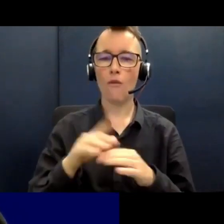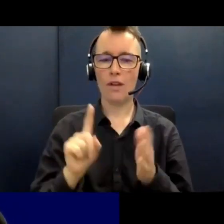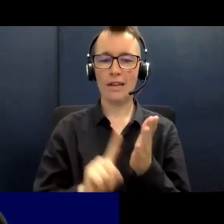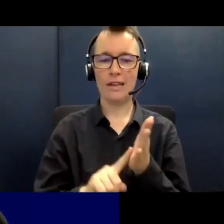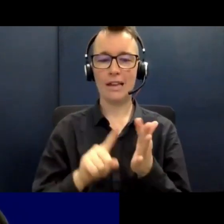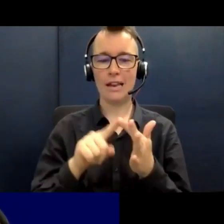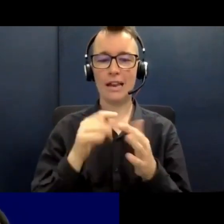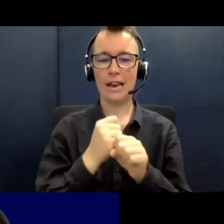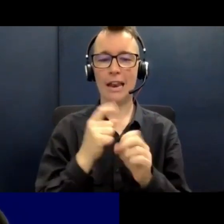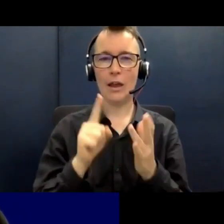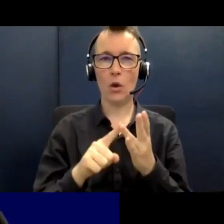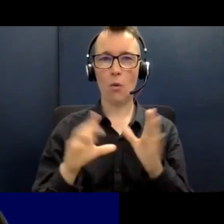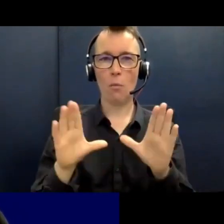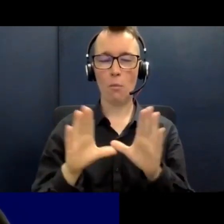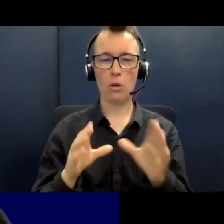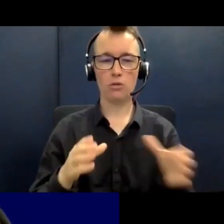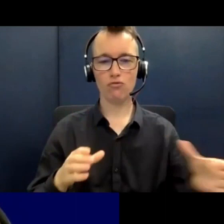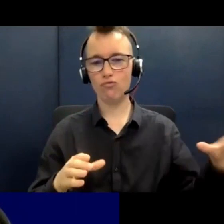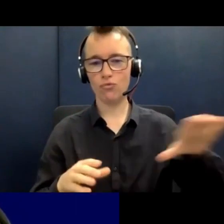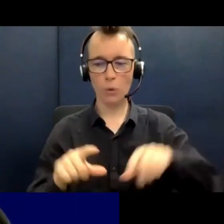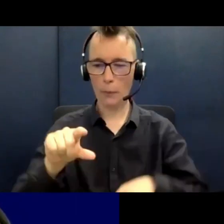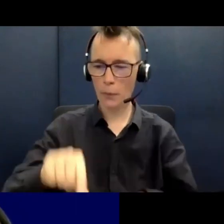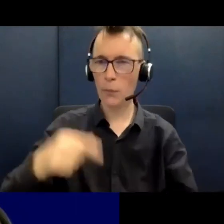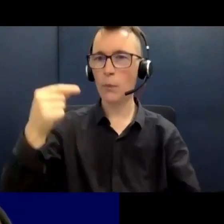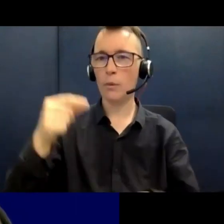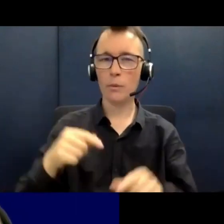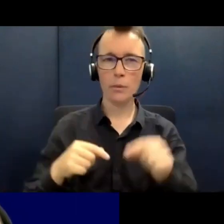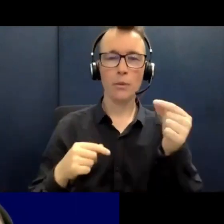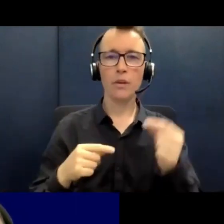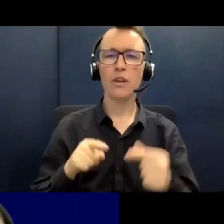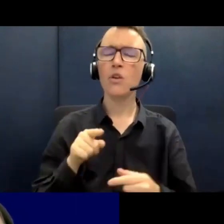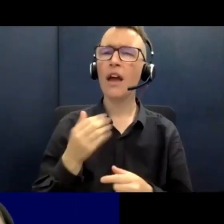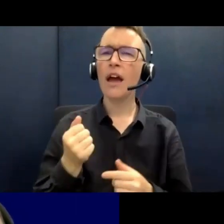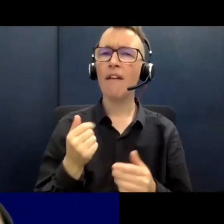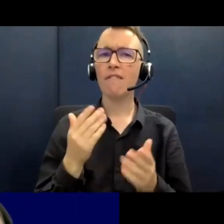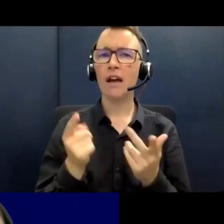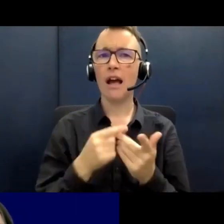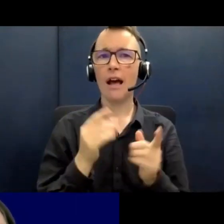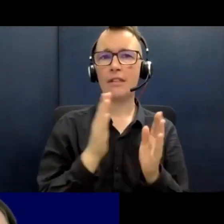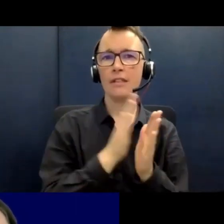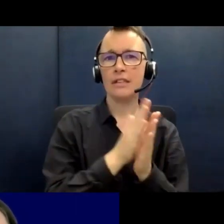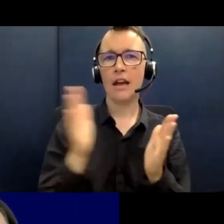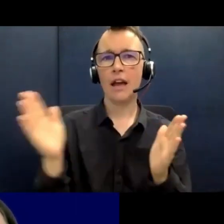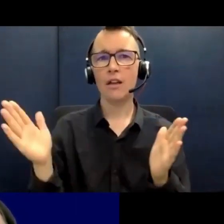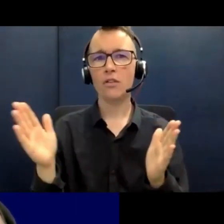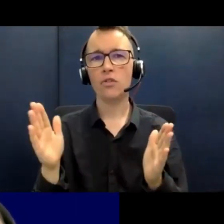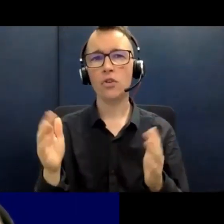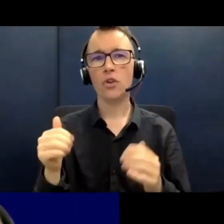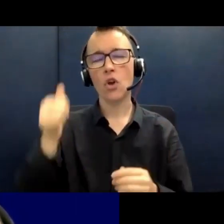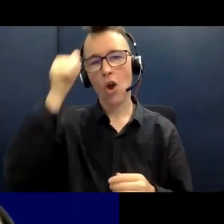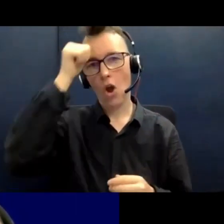scale like the smarty scale that we could use when doing a functional vision assessment? [Natalia]